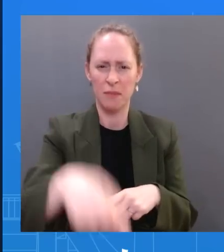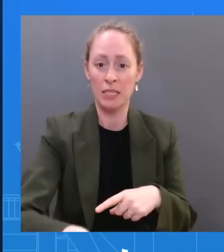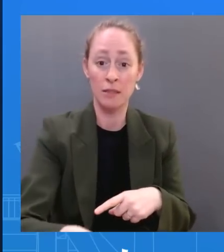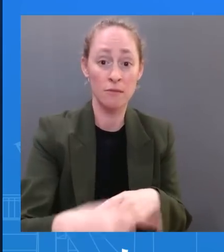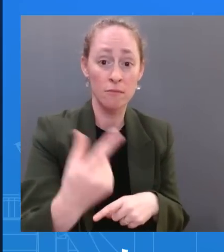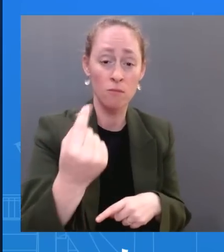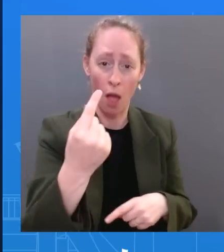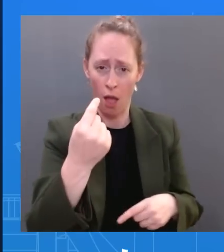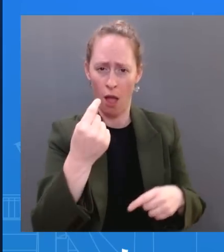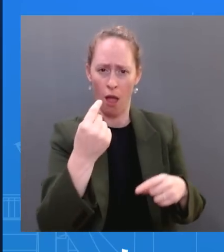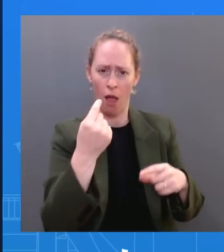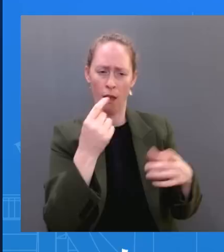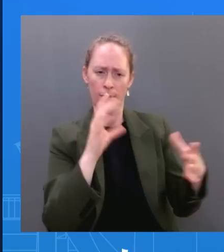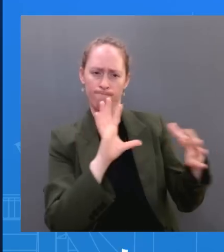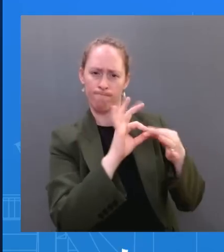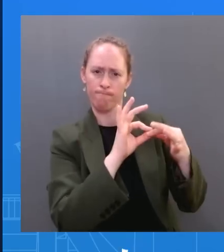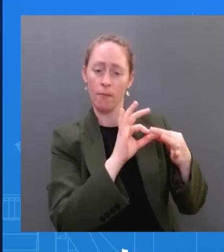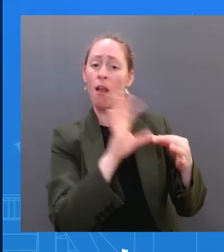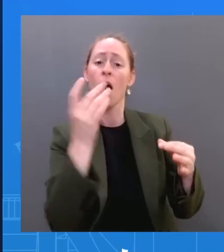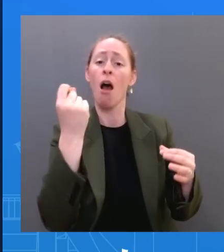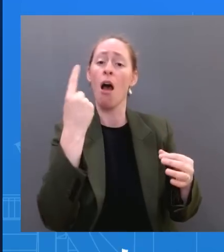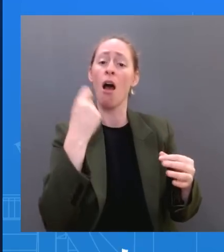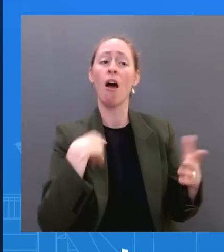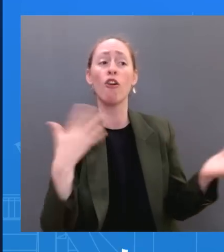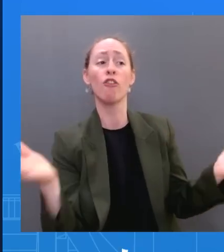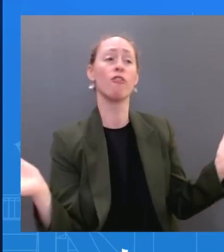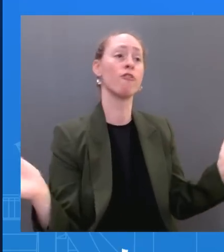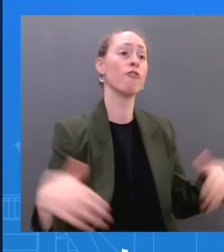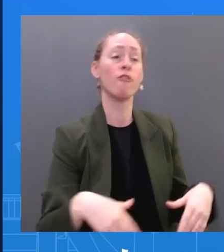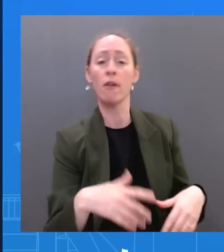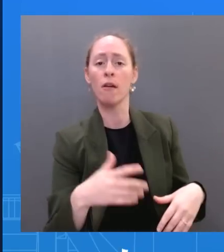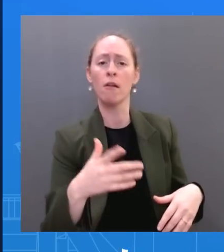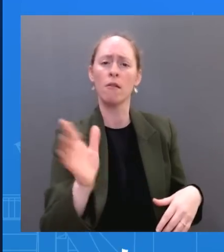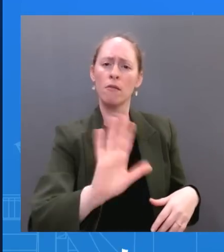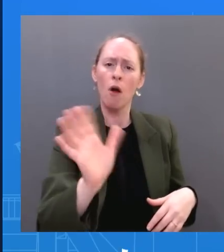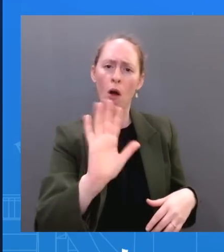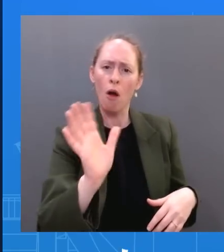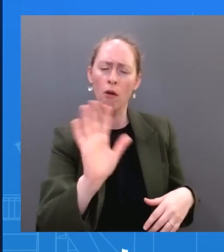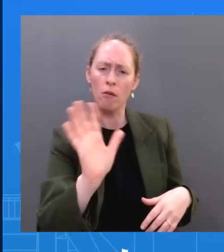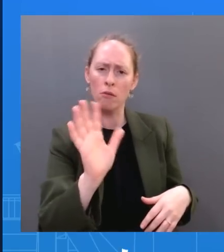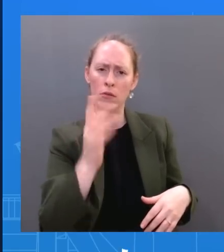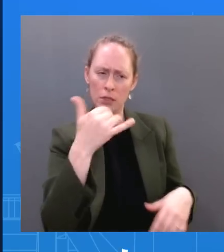That's why we released the intelligence community's report on the murder of Jamal Khashoggi,